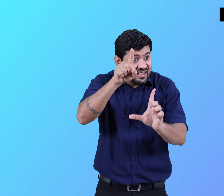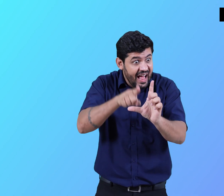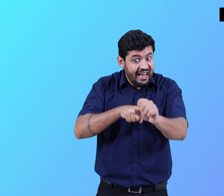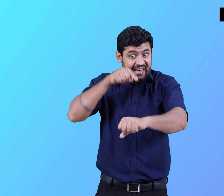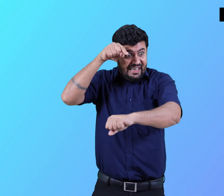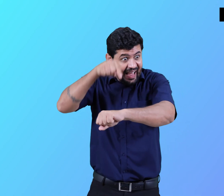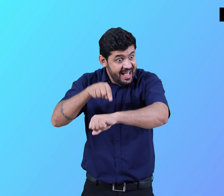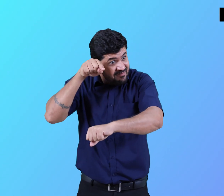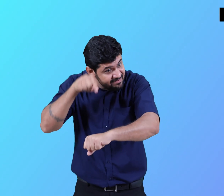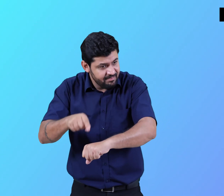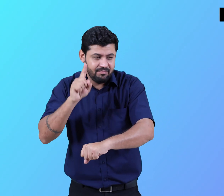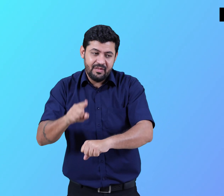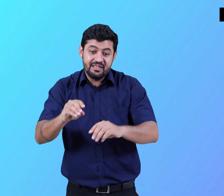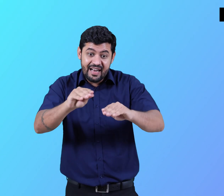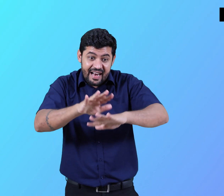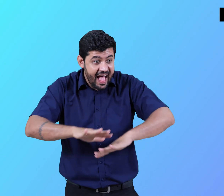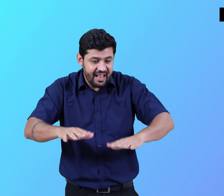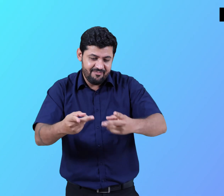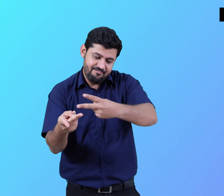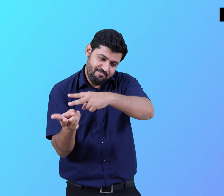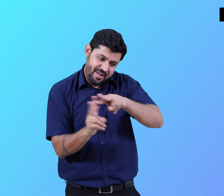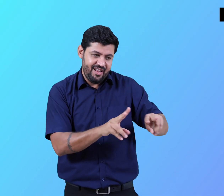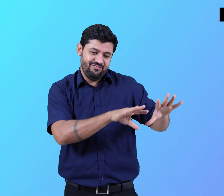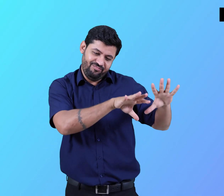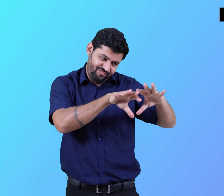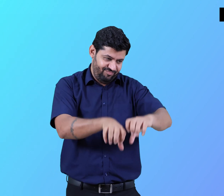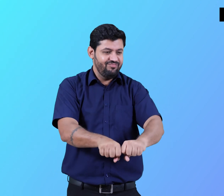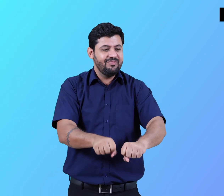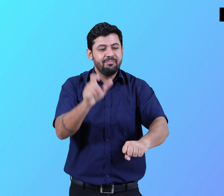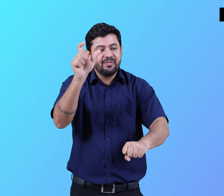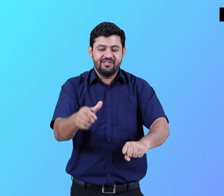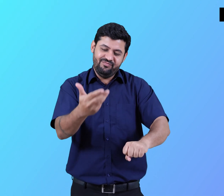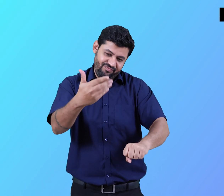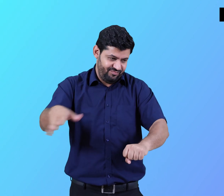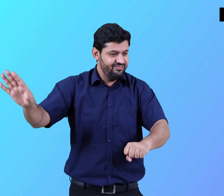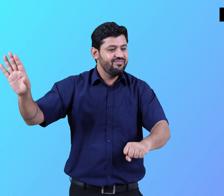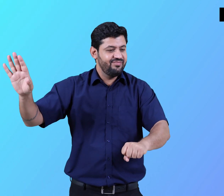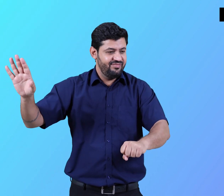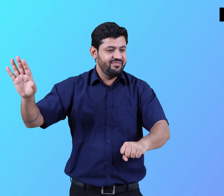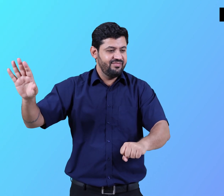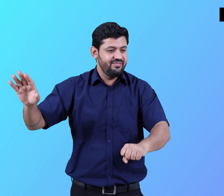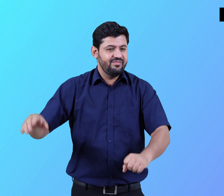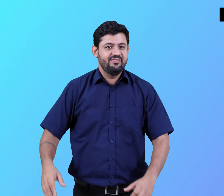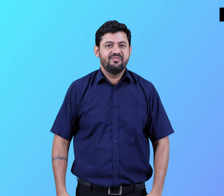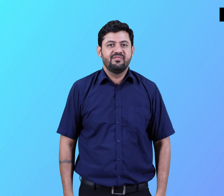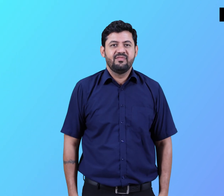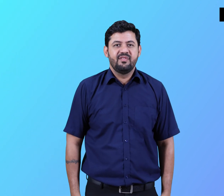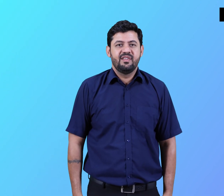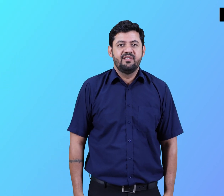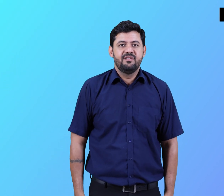Then during that celebration, the land will go back to the first owner’s family. And they may go back to their property.